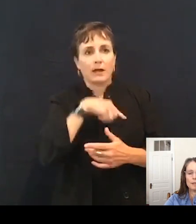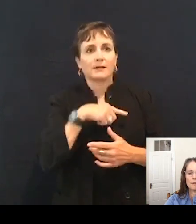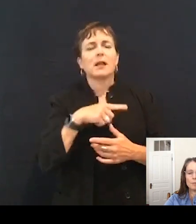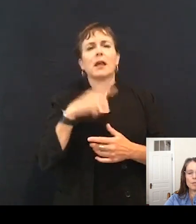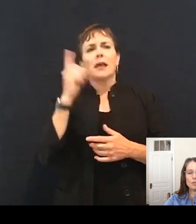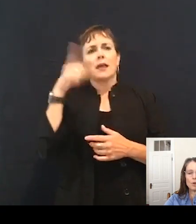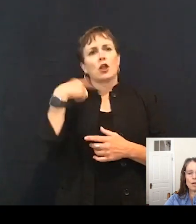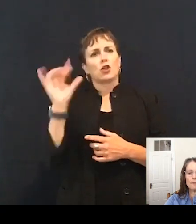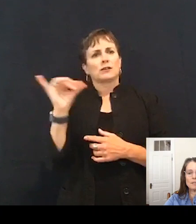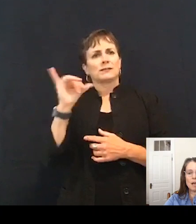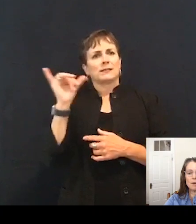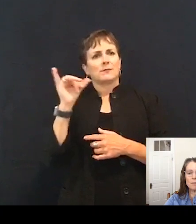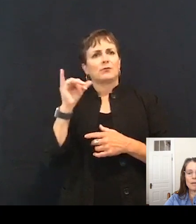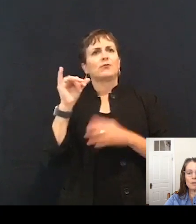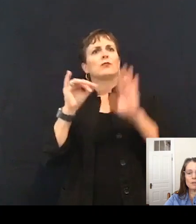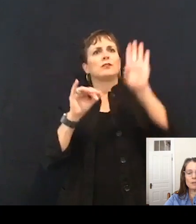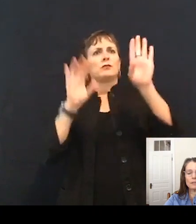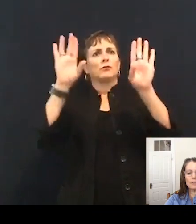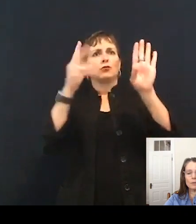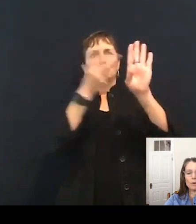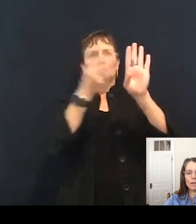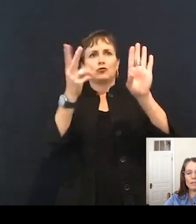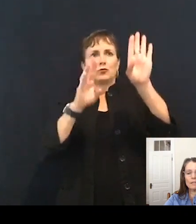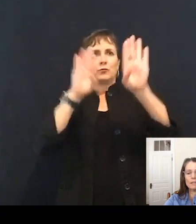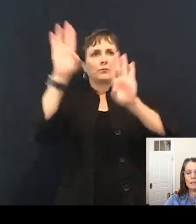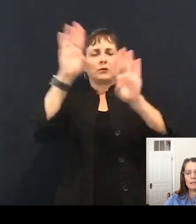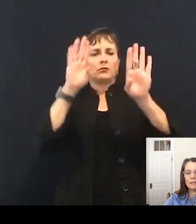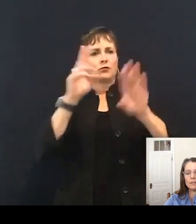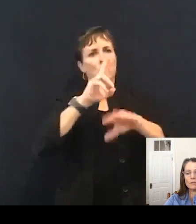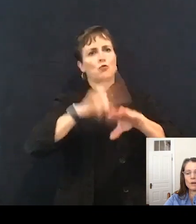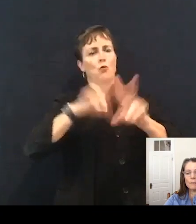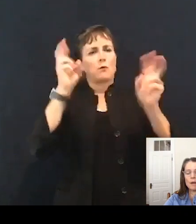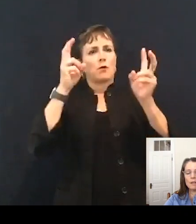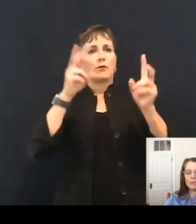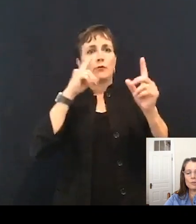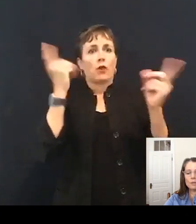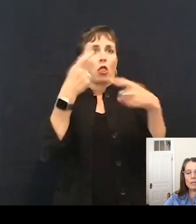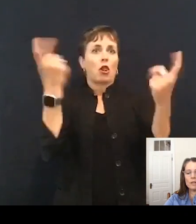The picture on the top panel in the right is from untreated